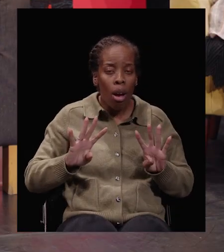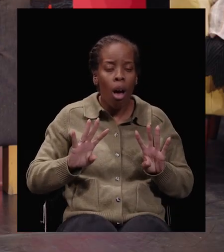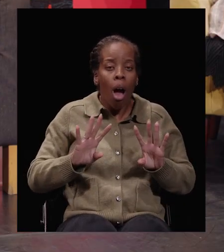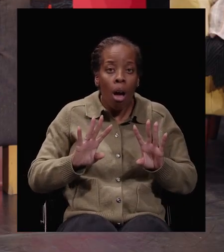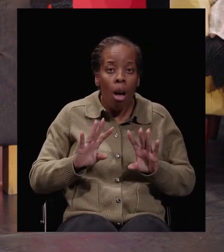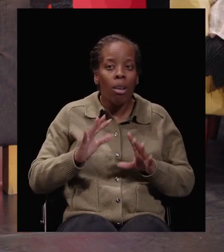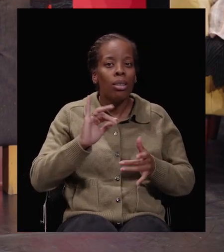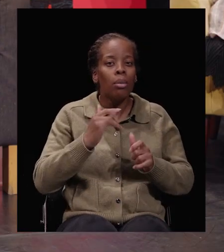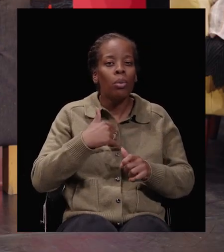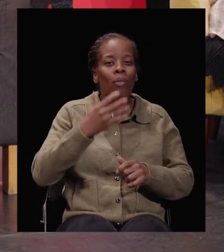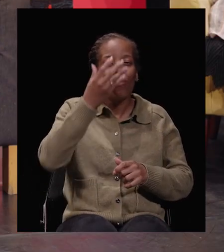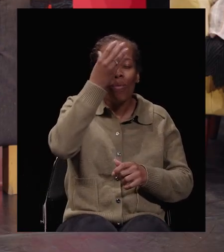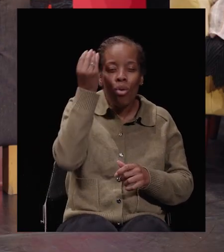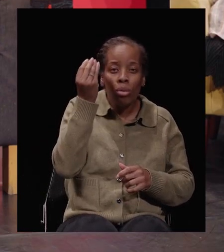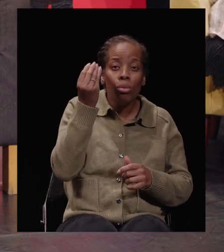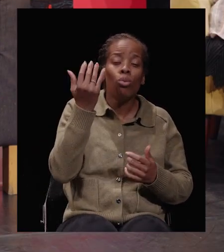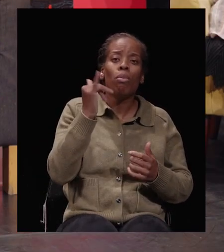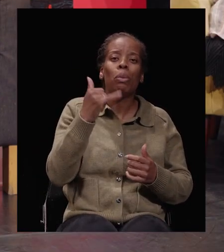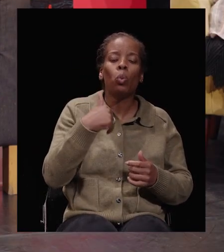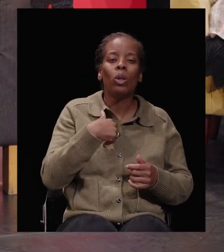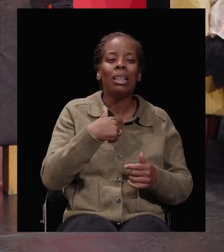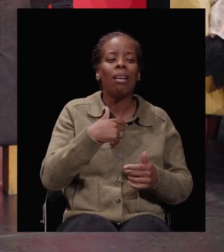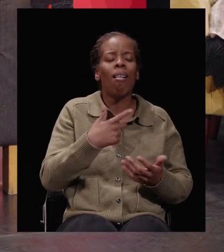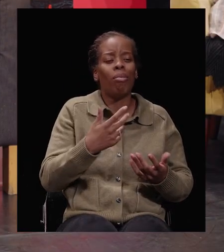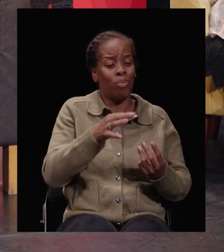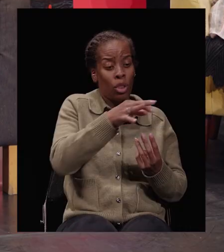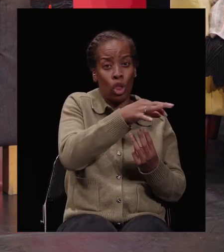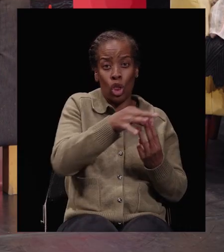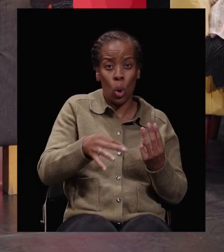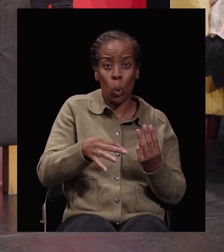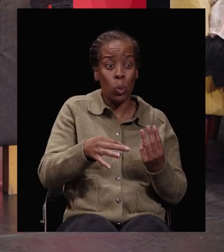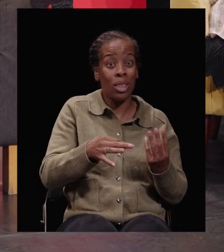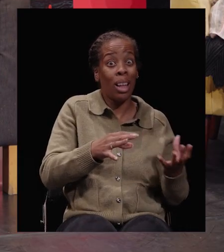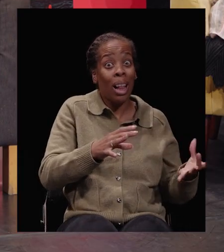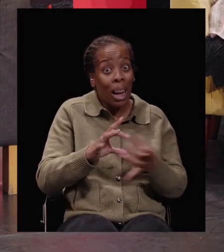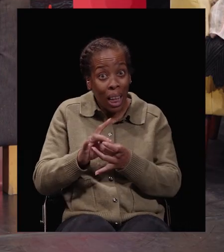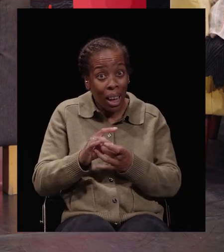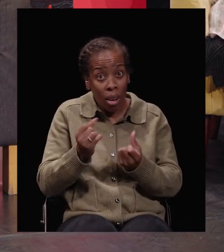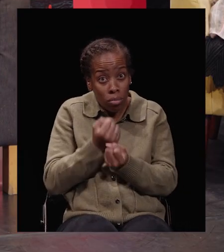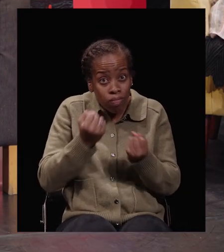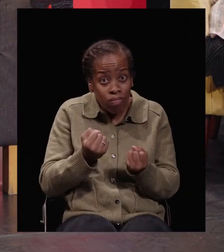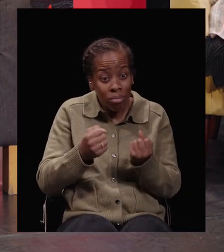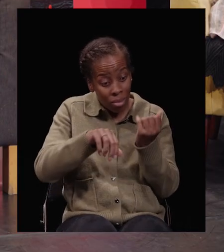or it's easy to overlook the fact that those things are all intersectional with class and representations of class.